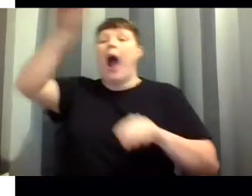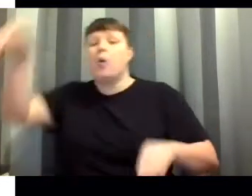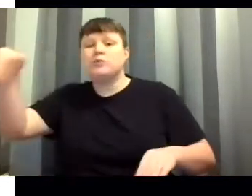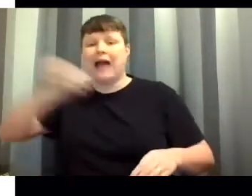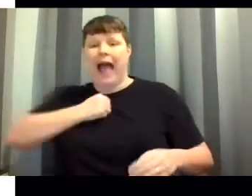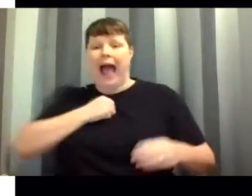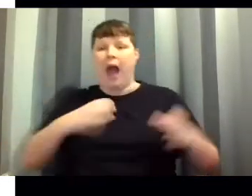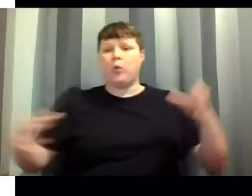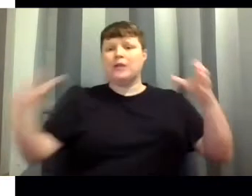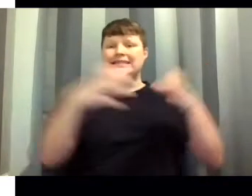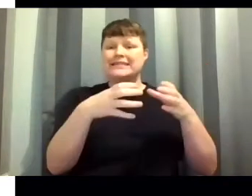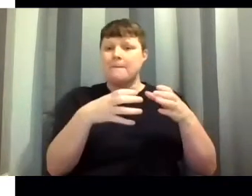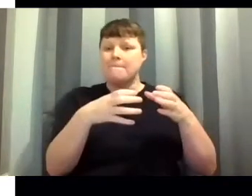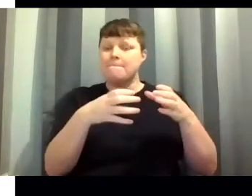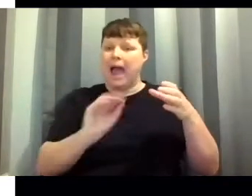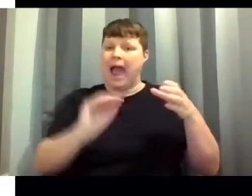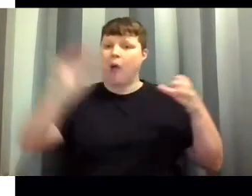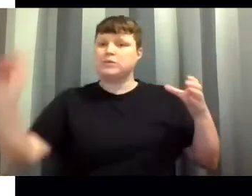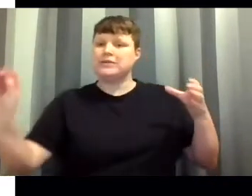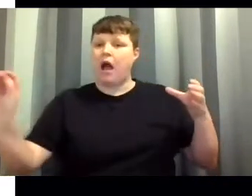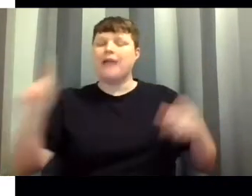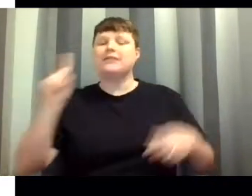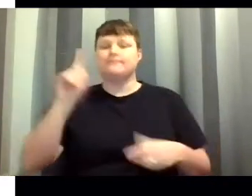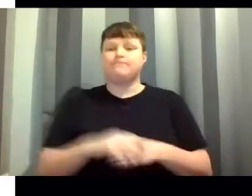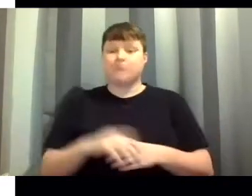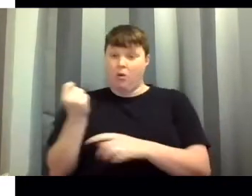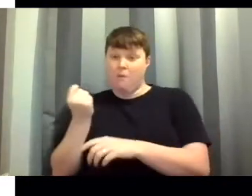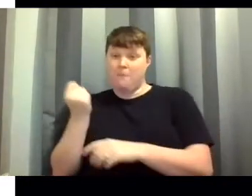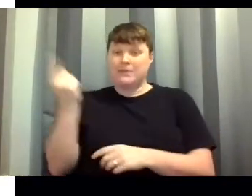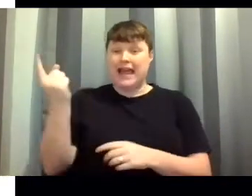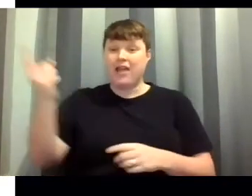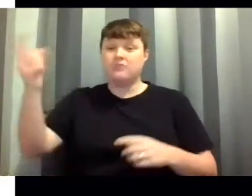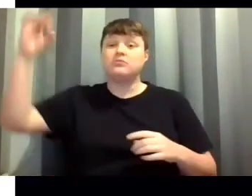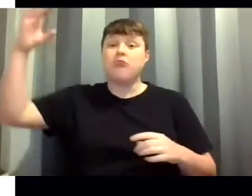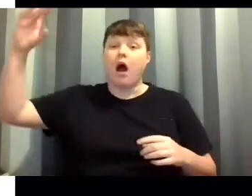a gas giant the size of Jupiter very near the star so it's really hot. So, it's a pretty crazy